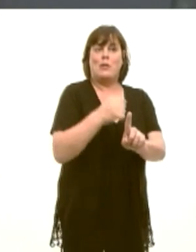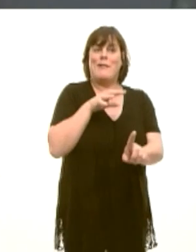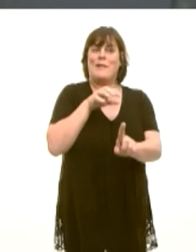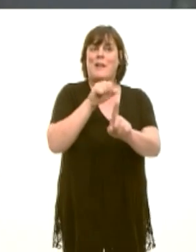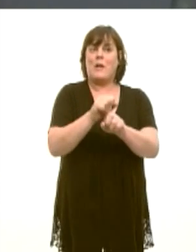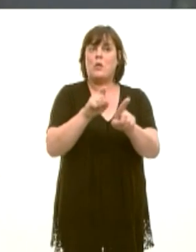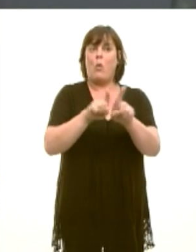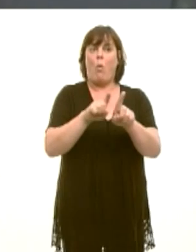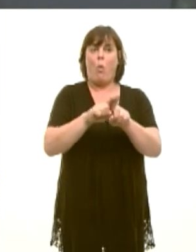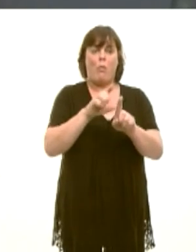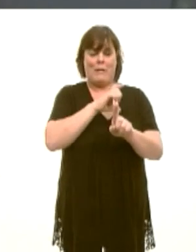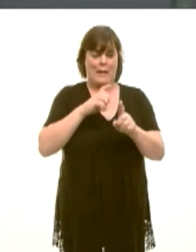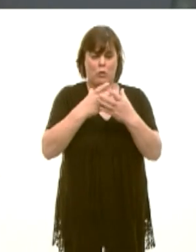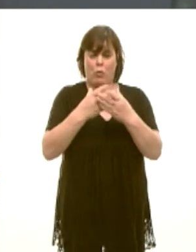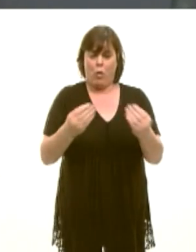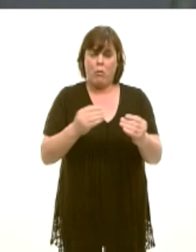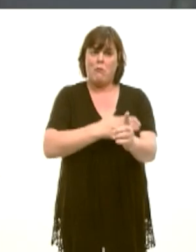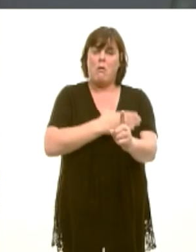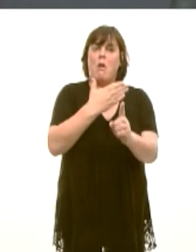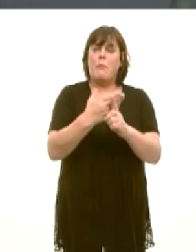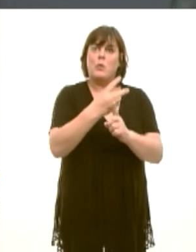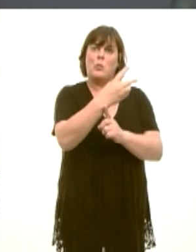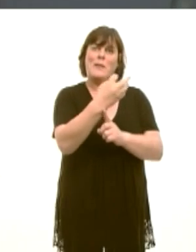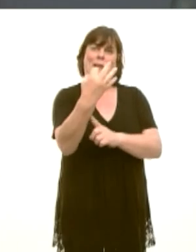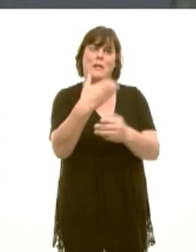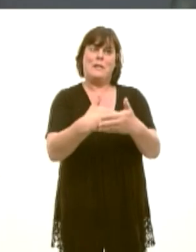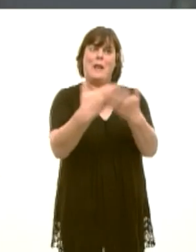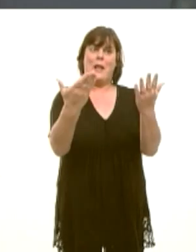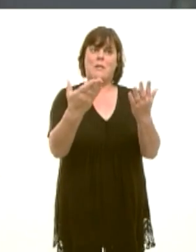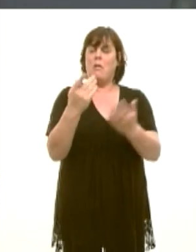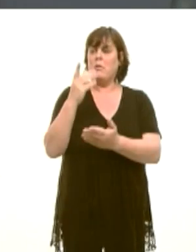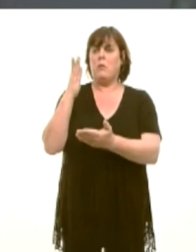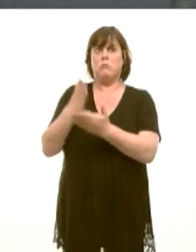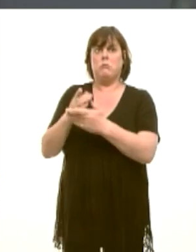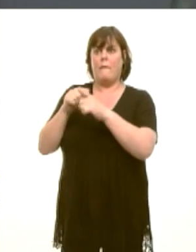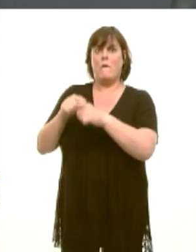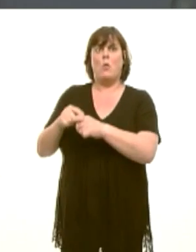within 28 days. Now, this has been adopted in England. Of course, the benefits of early